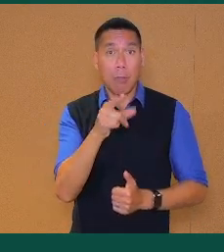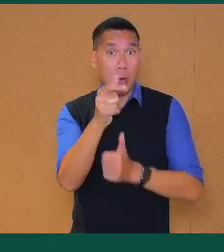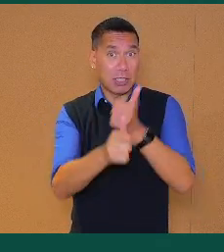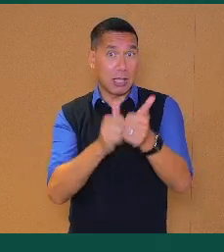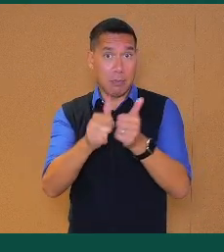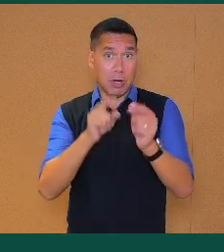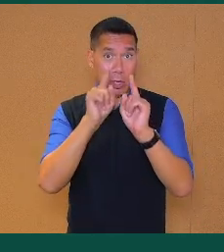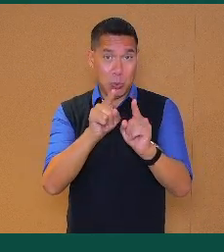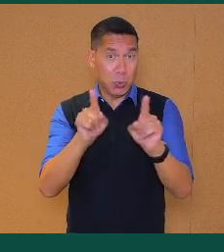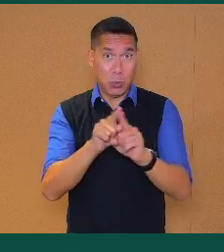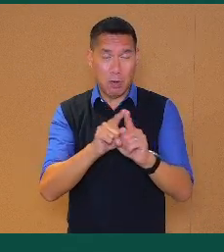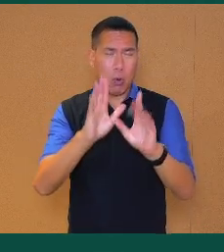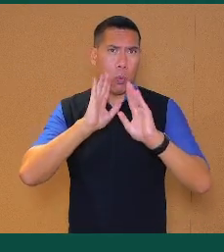incredible work you do behind- the-scenes to make our